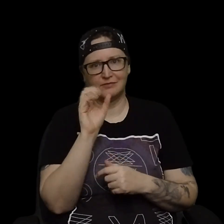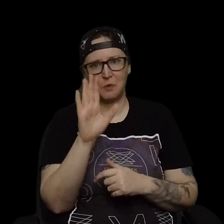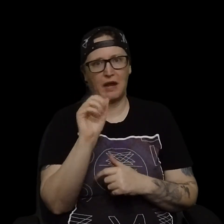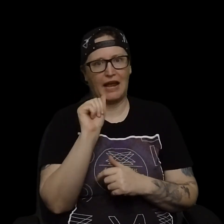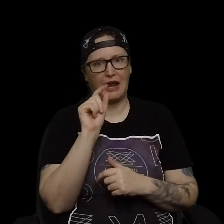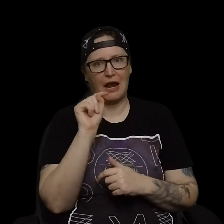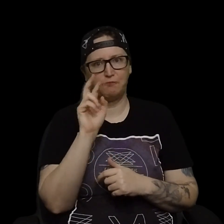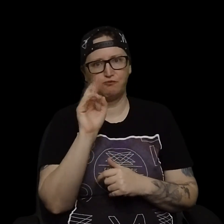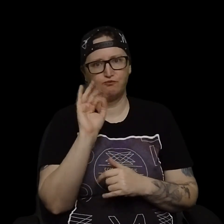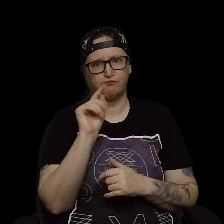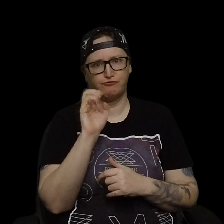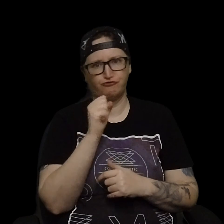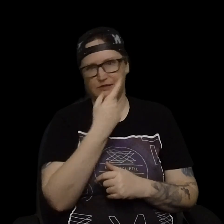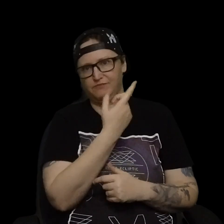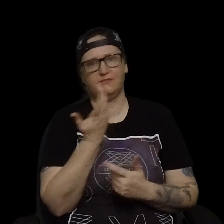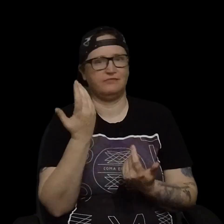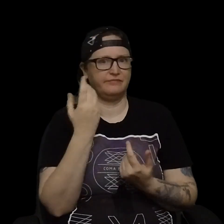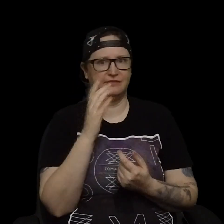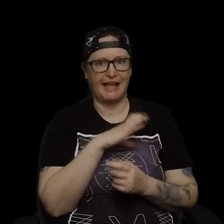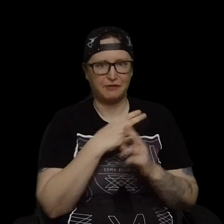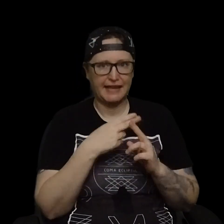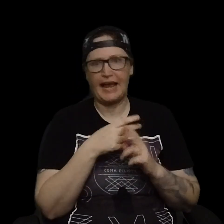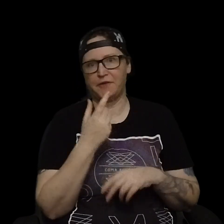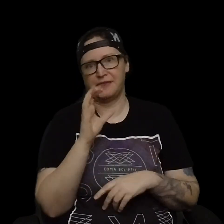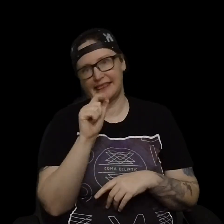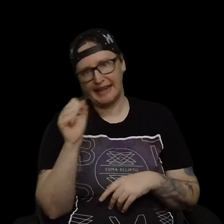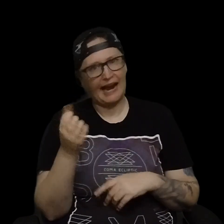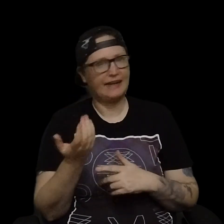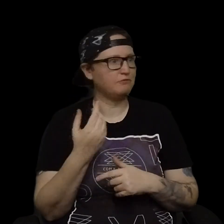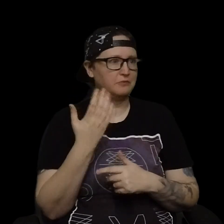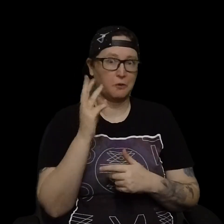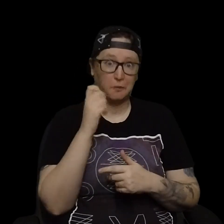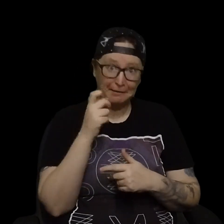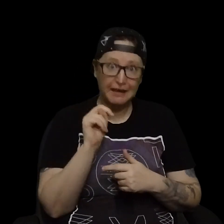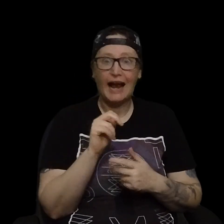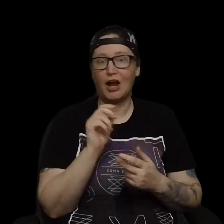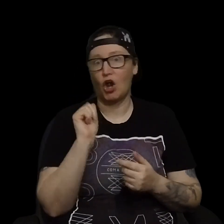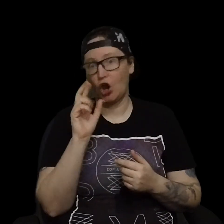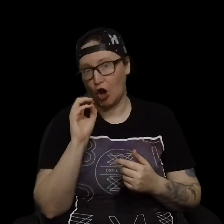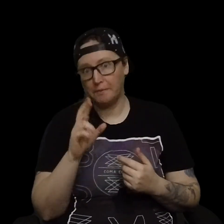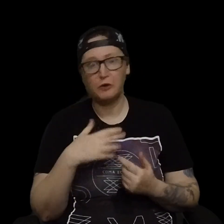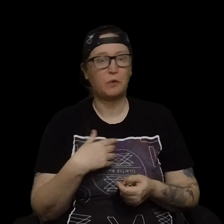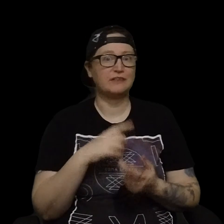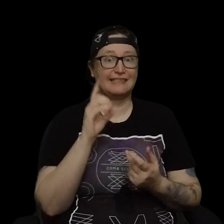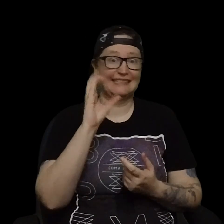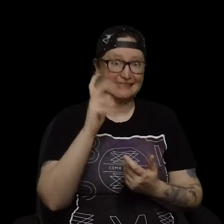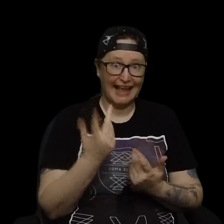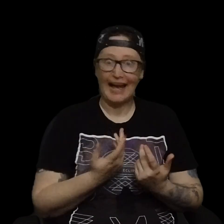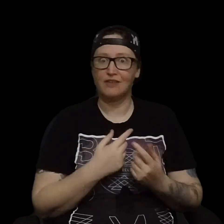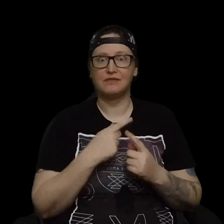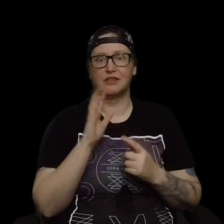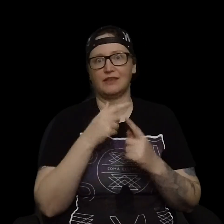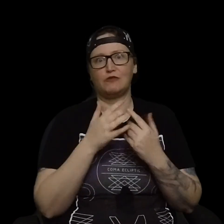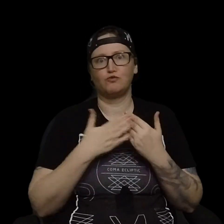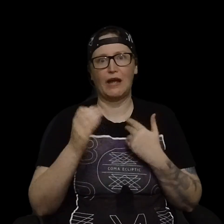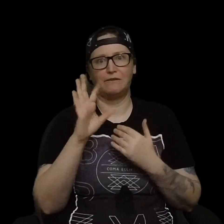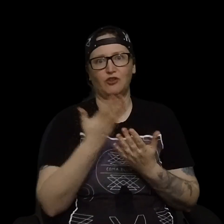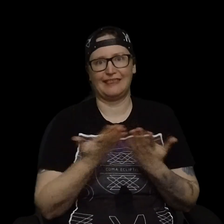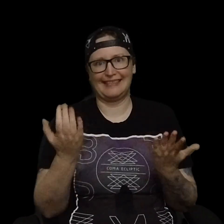the items in your attributes um the character's name their class weapons armor uh deck all of